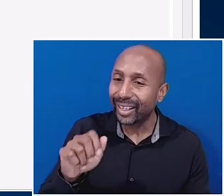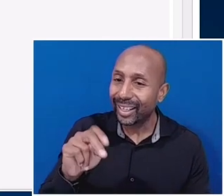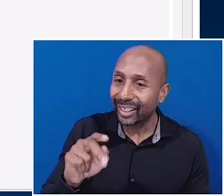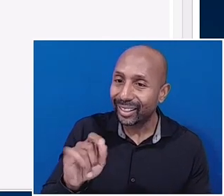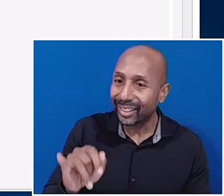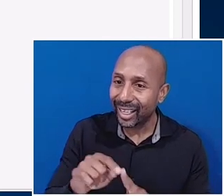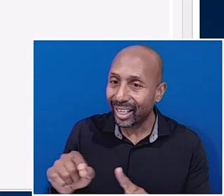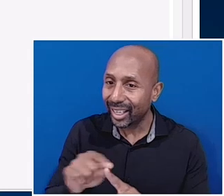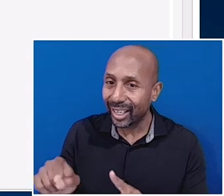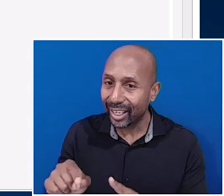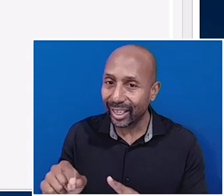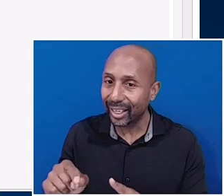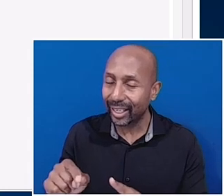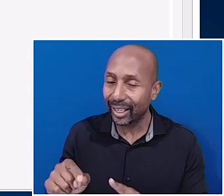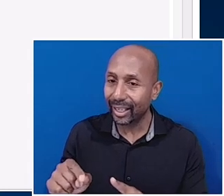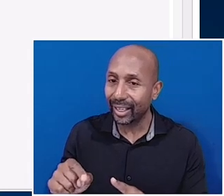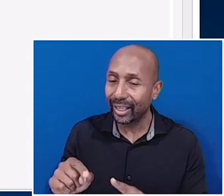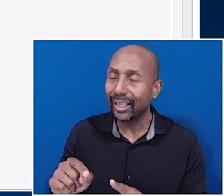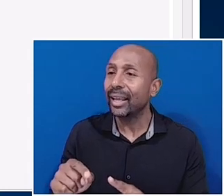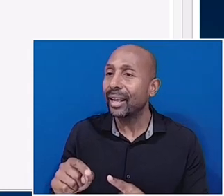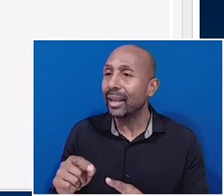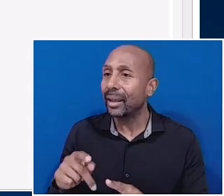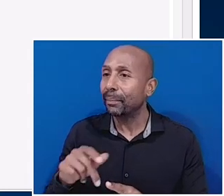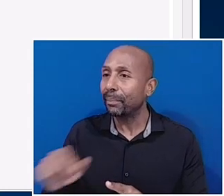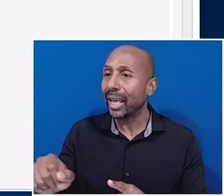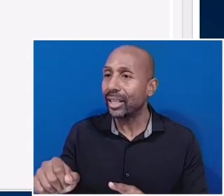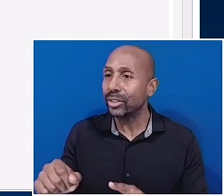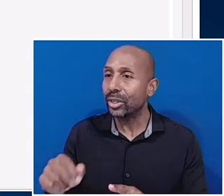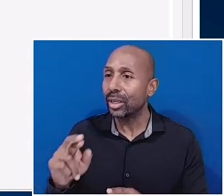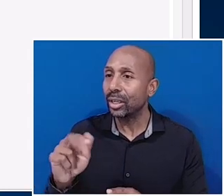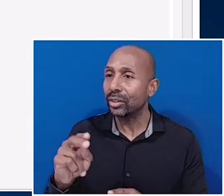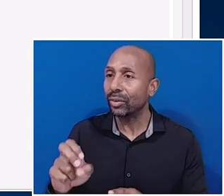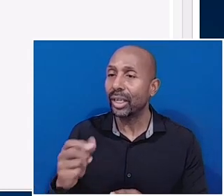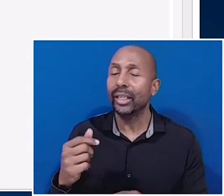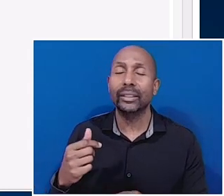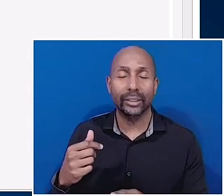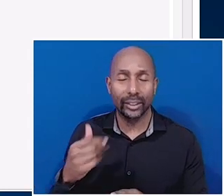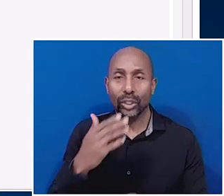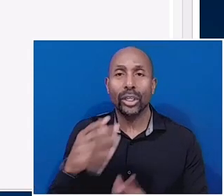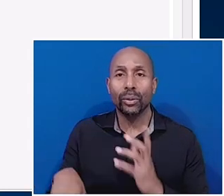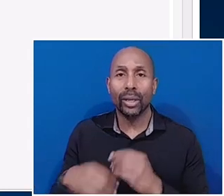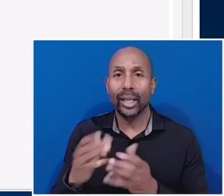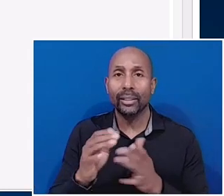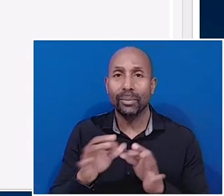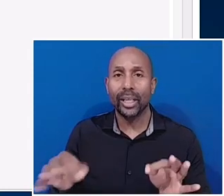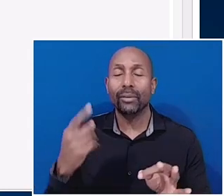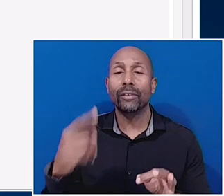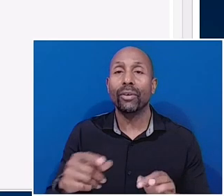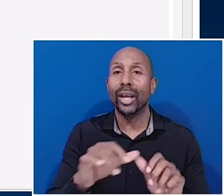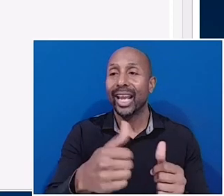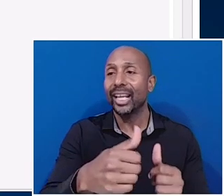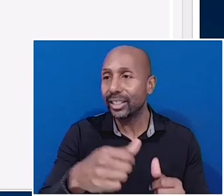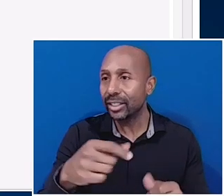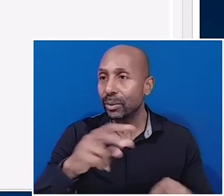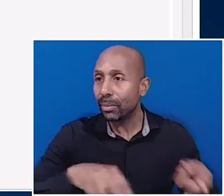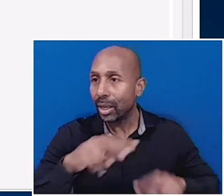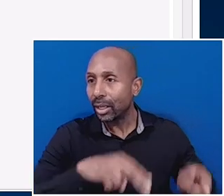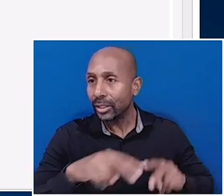additional language to require agencies to also monitor attempts, institutional attempts, programmatic attempts to